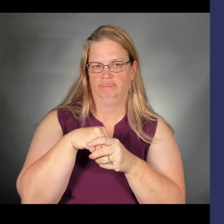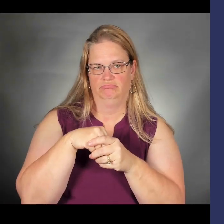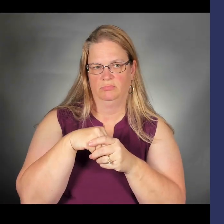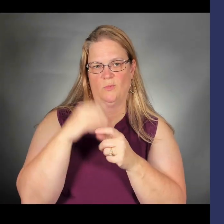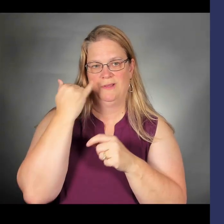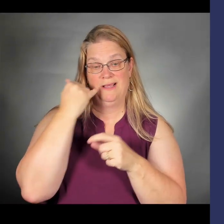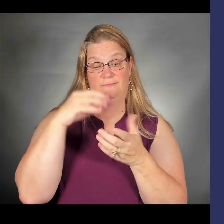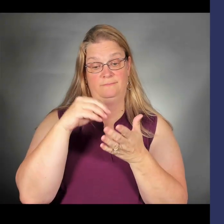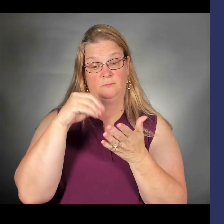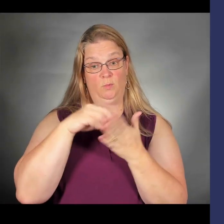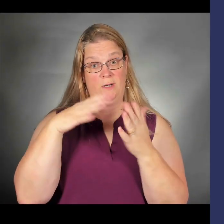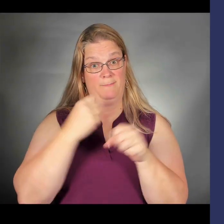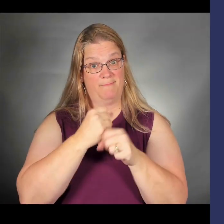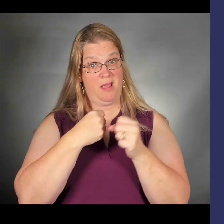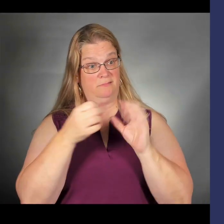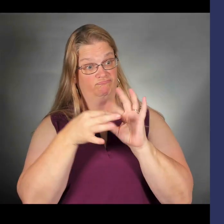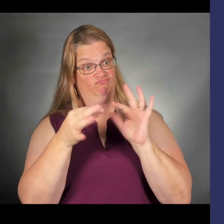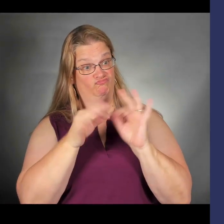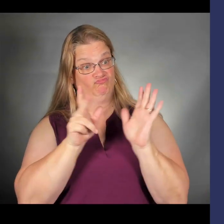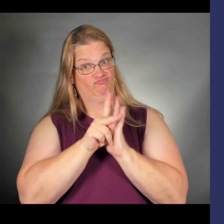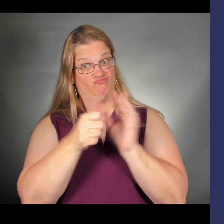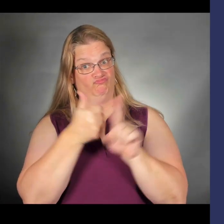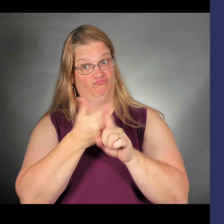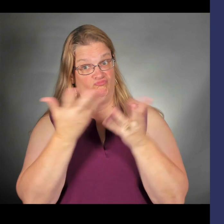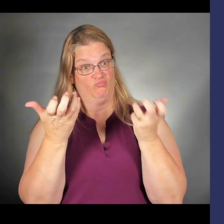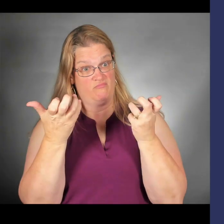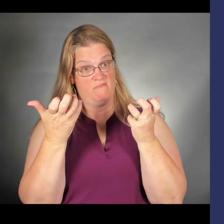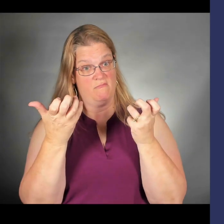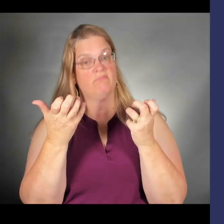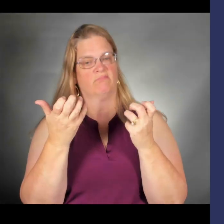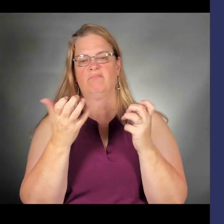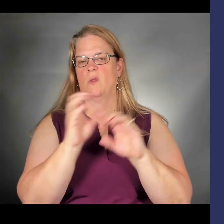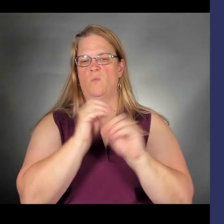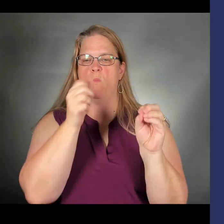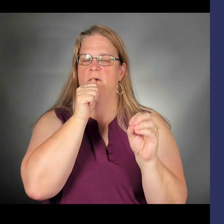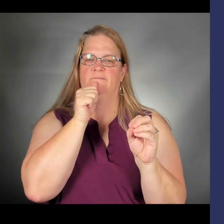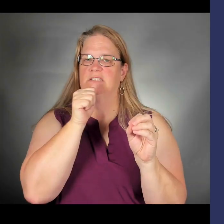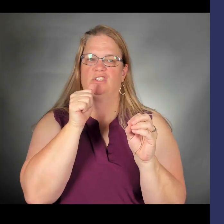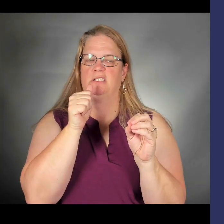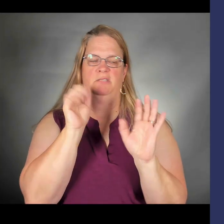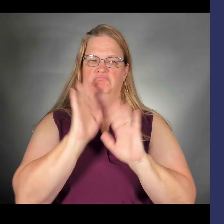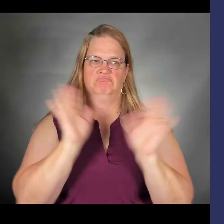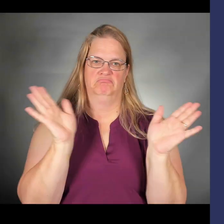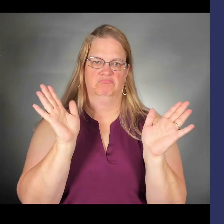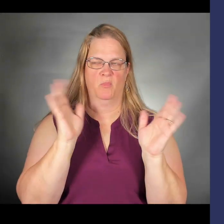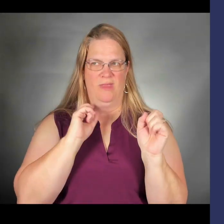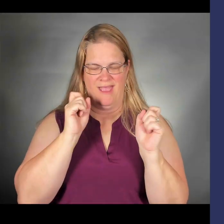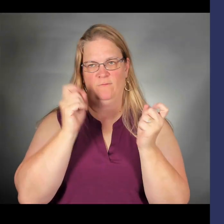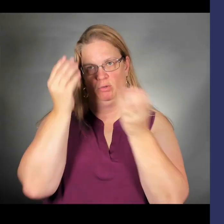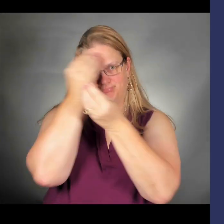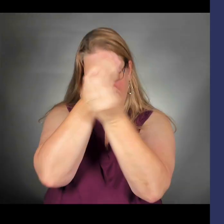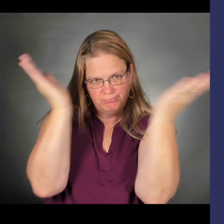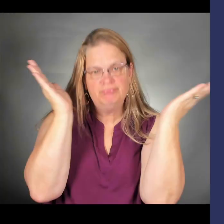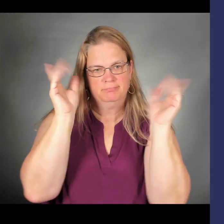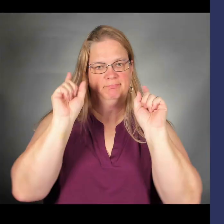There's no confidentiality in this type of instance. If a student makes a suicidal comment or is self abusive,